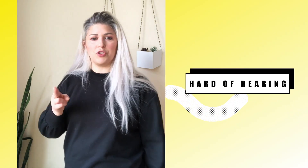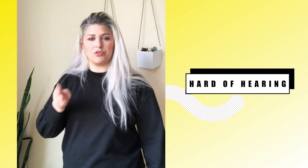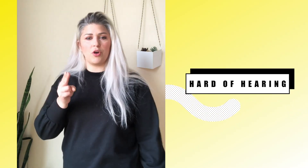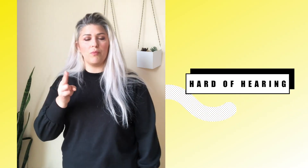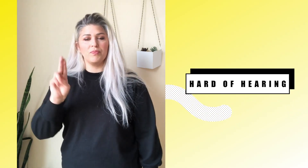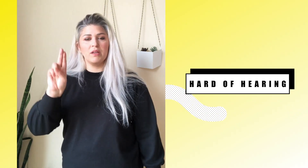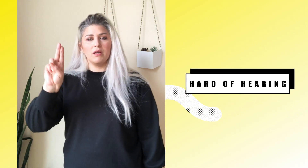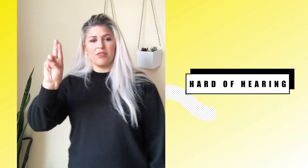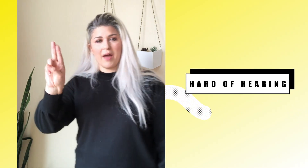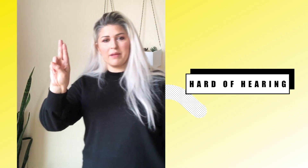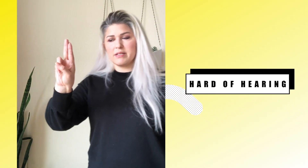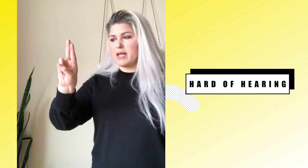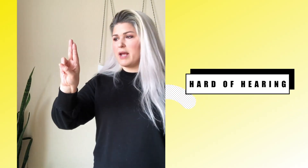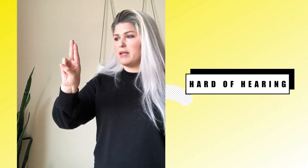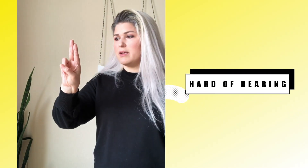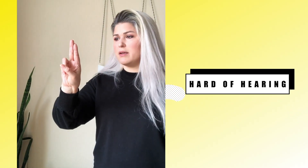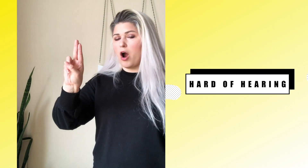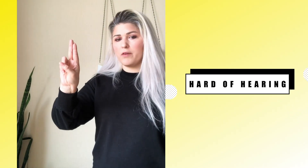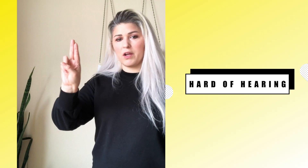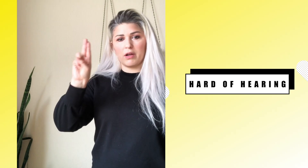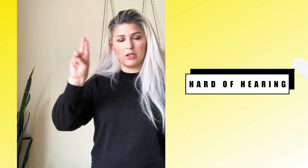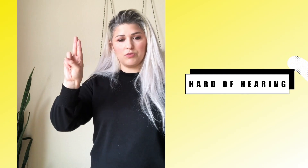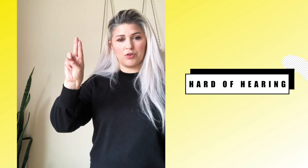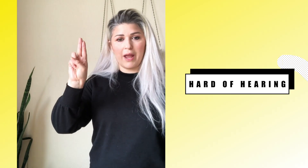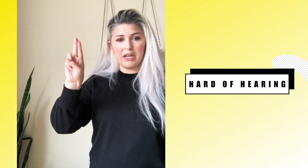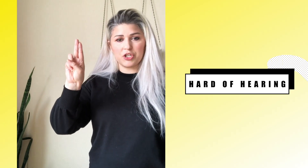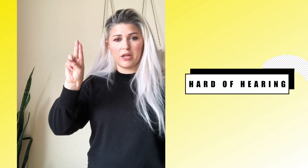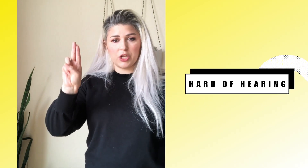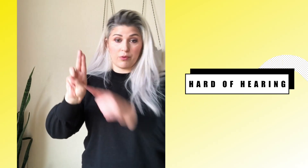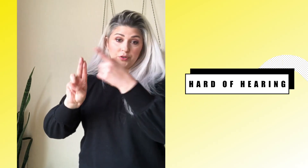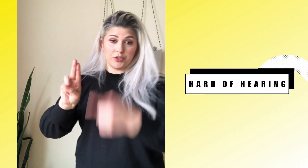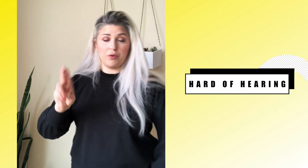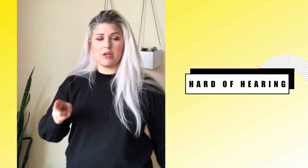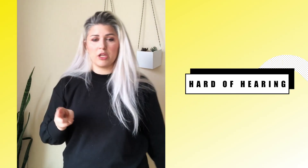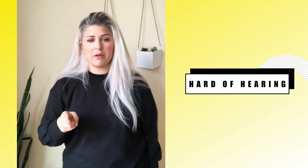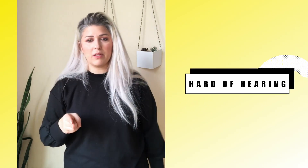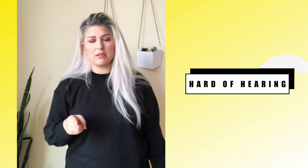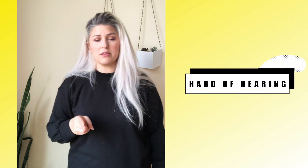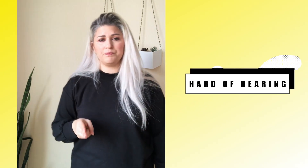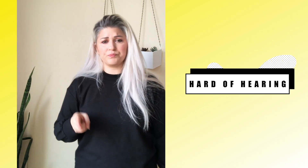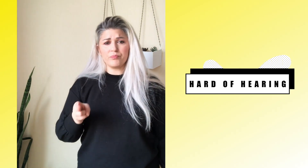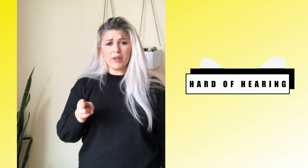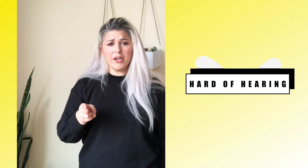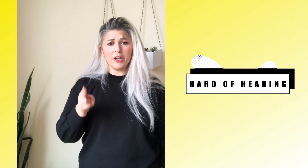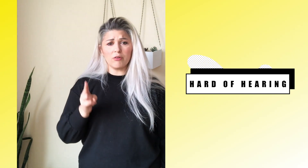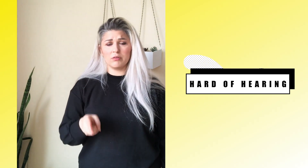use. So that being said, hard of hearing, use your H handshake or your, you handshake pair like this and you go.